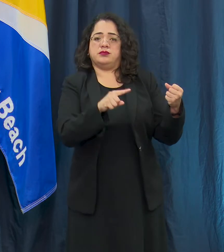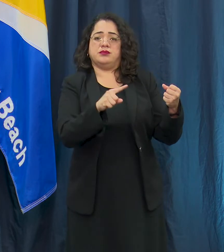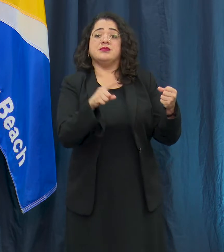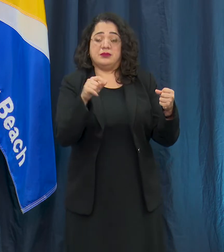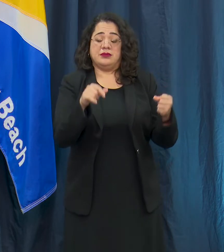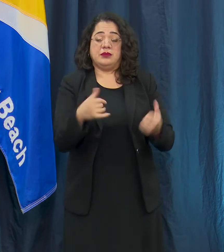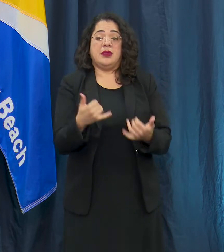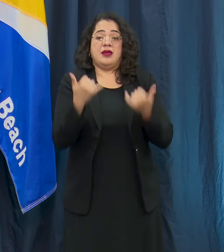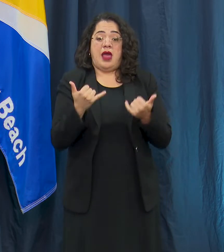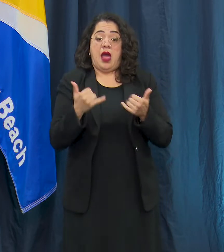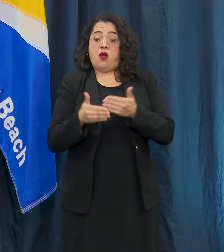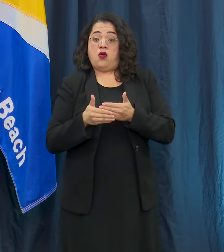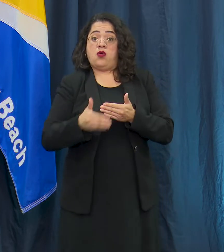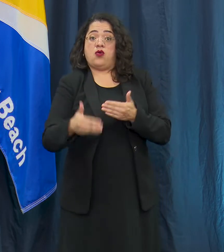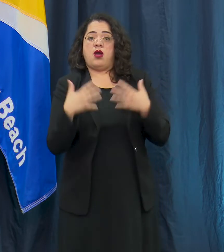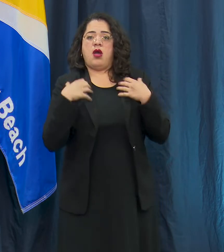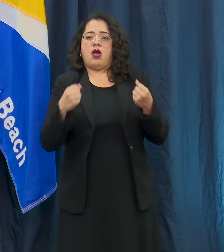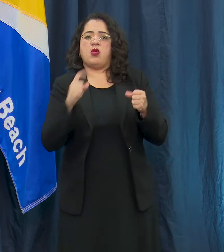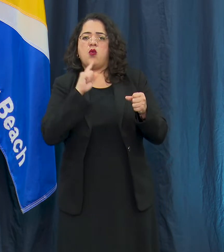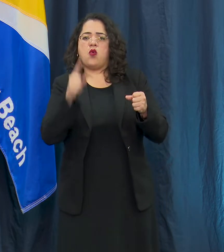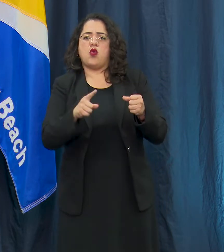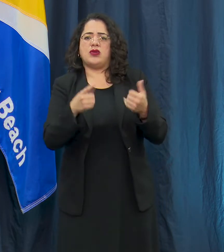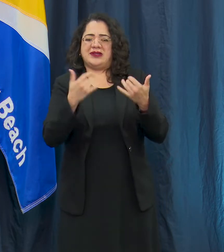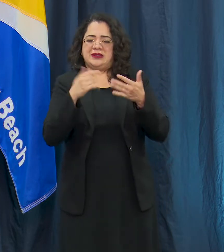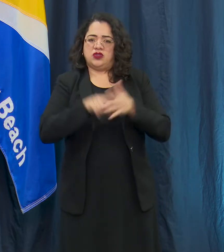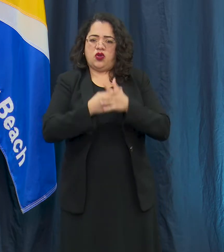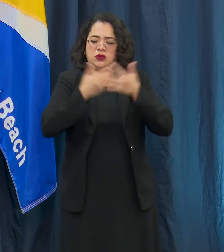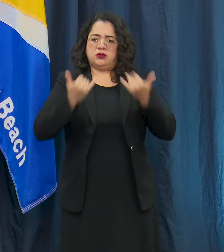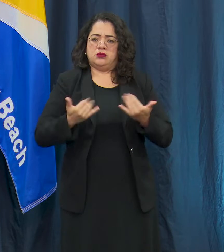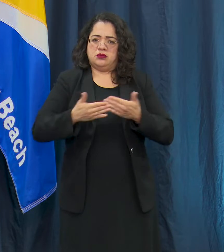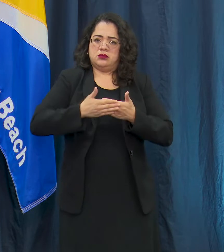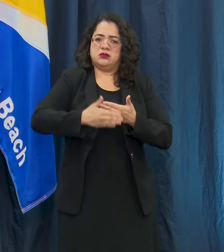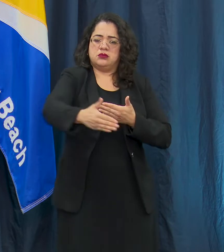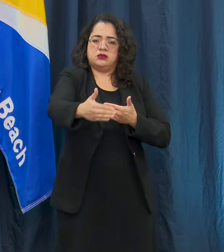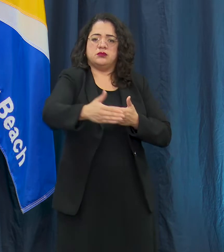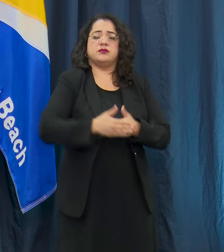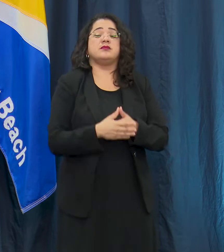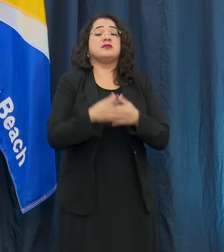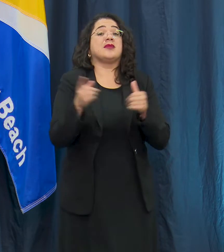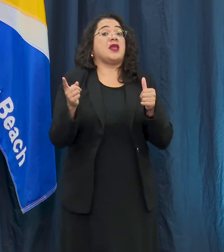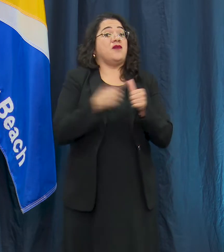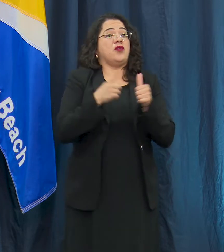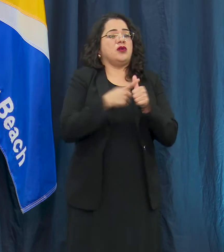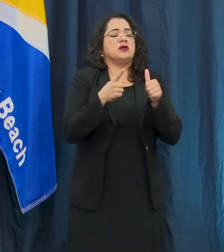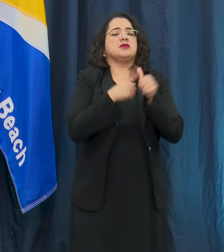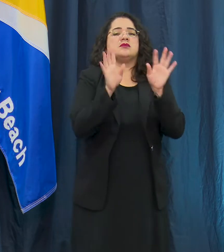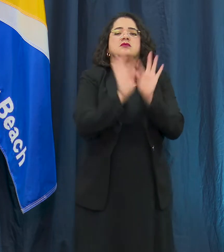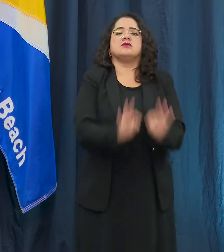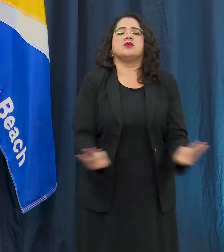do moving forward. The first and and really a critical piece of it is we have